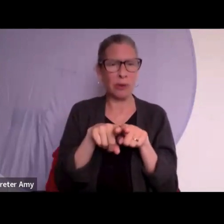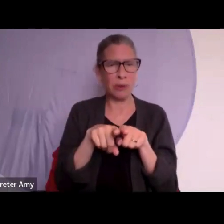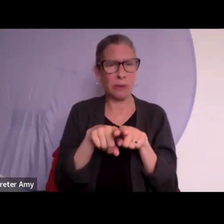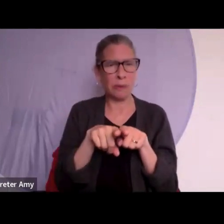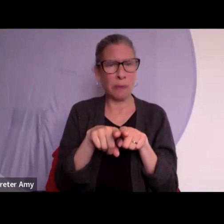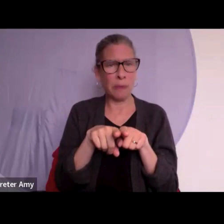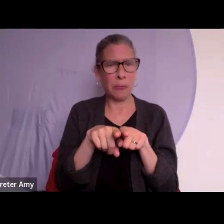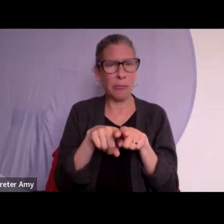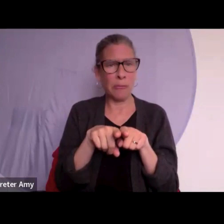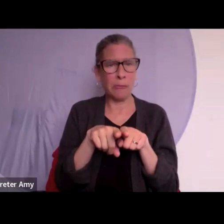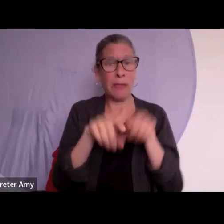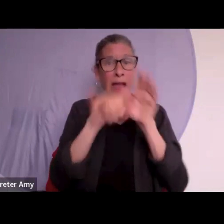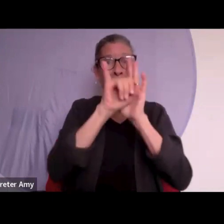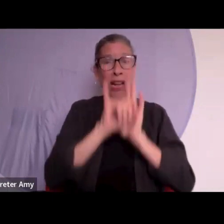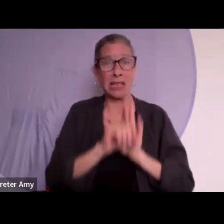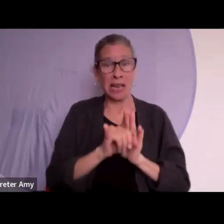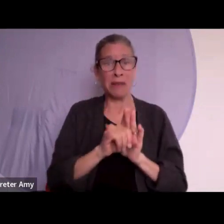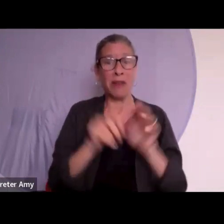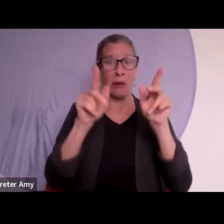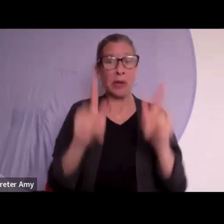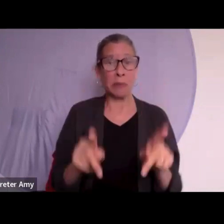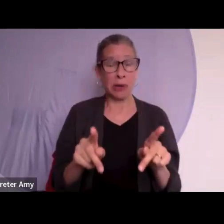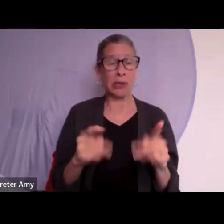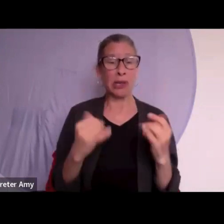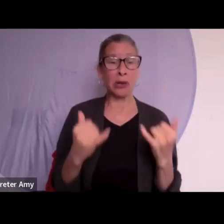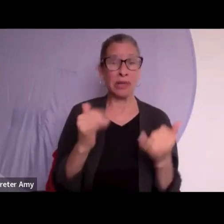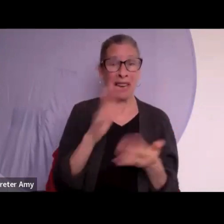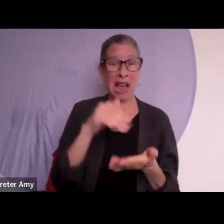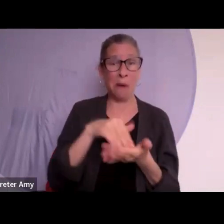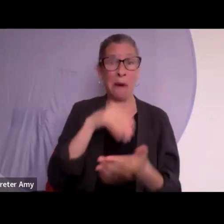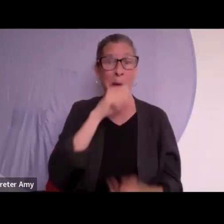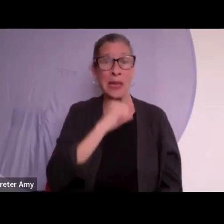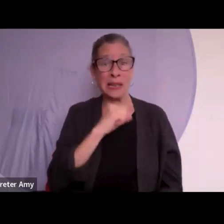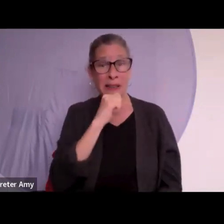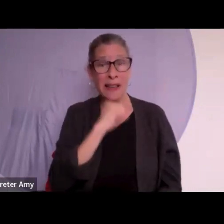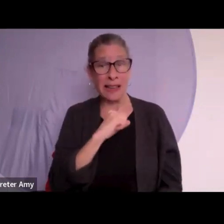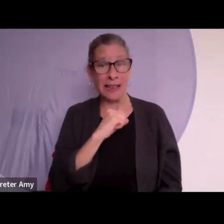identified as a person who's now somehow middle aged, obviously,